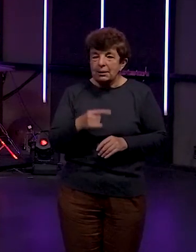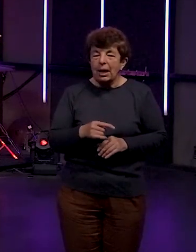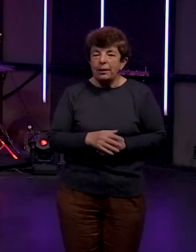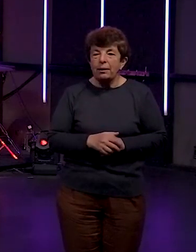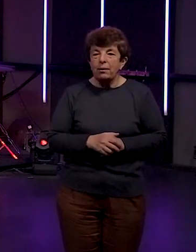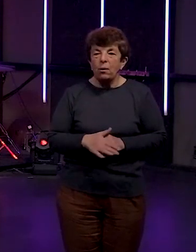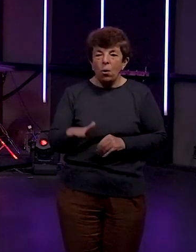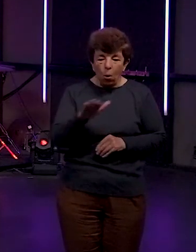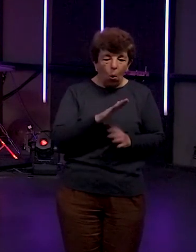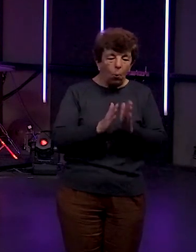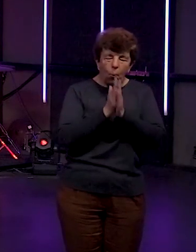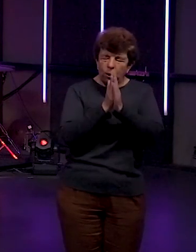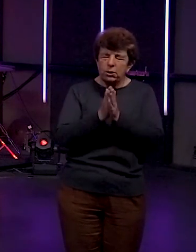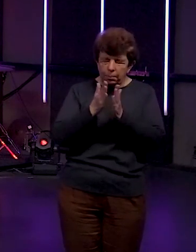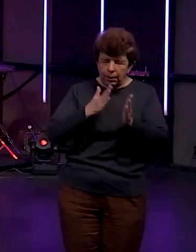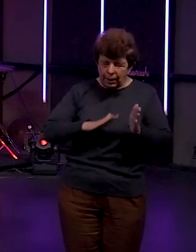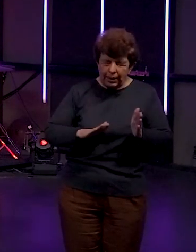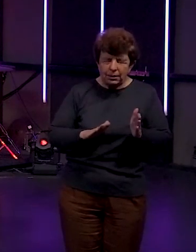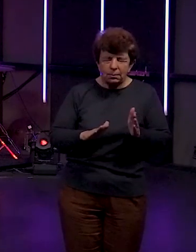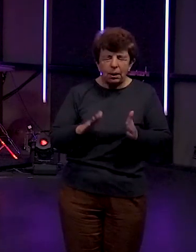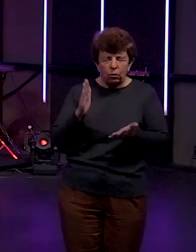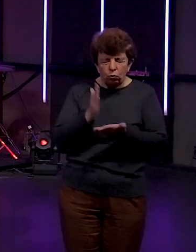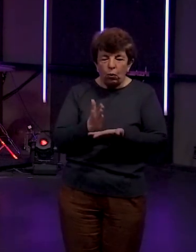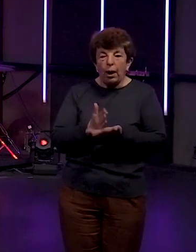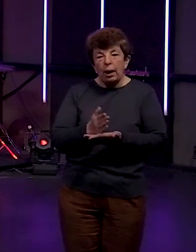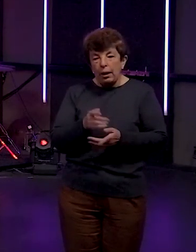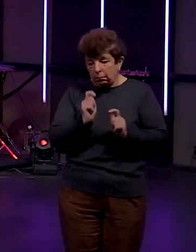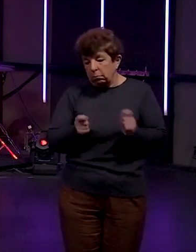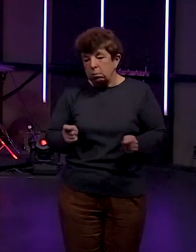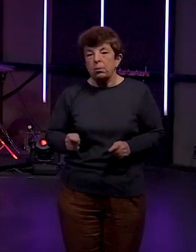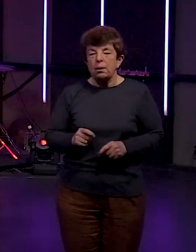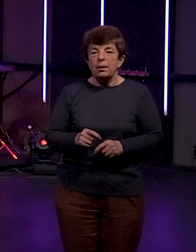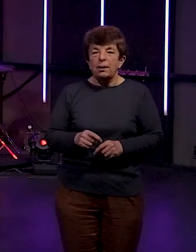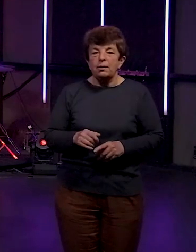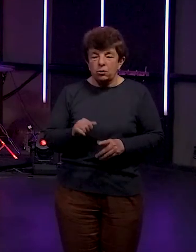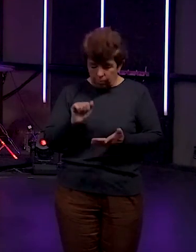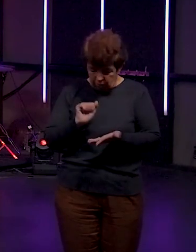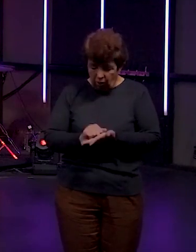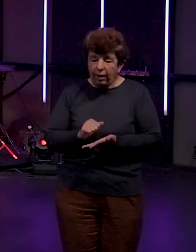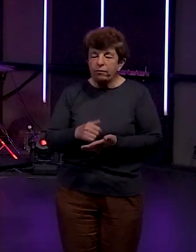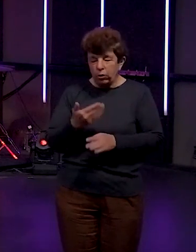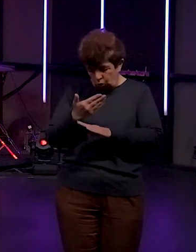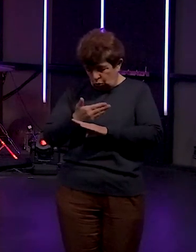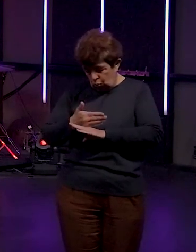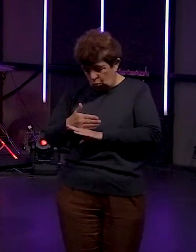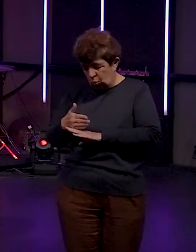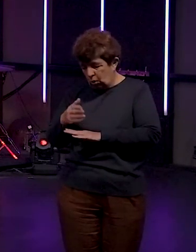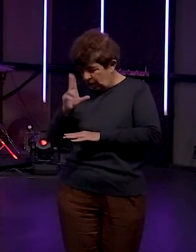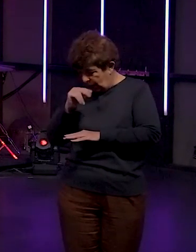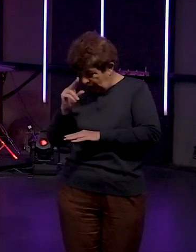worship needs to be really up-tempo to suit the modern - the younger generation